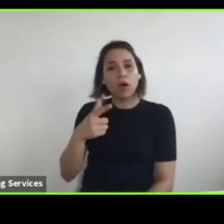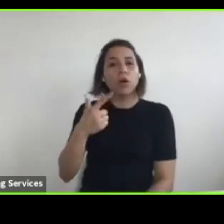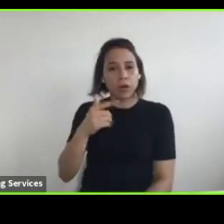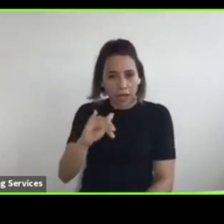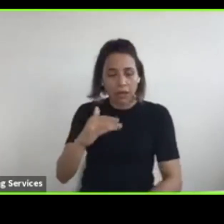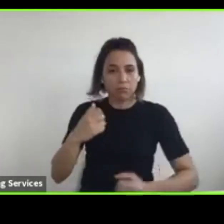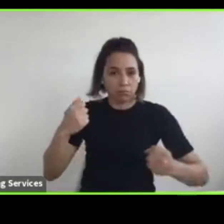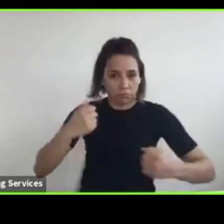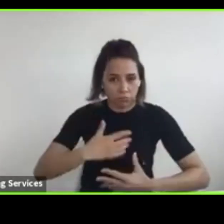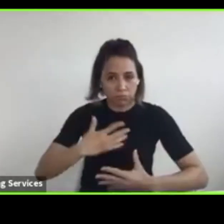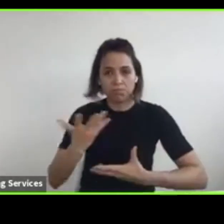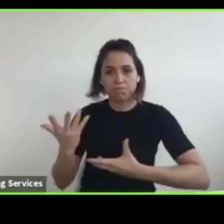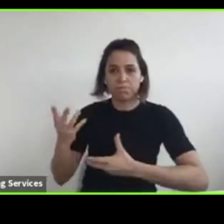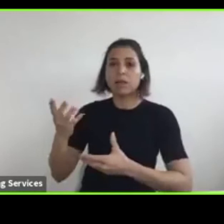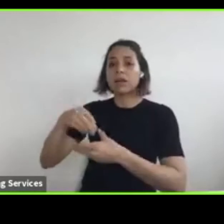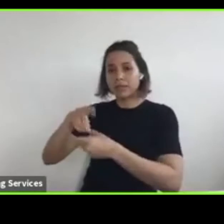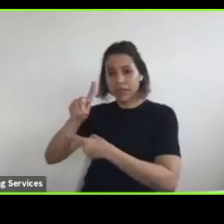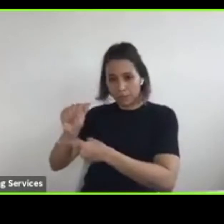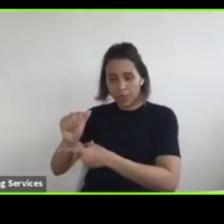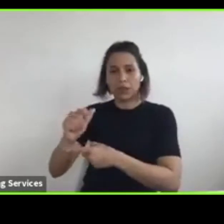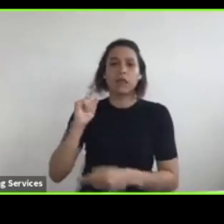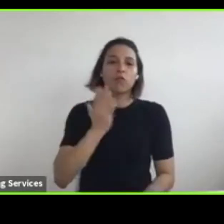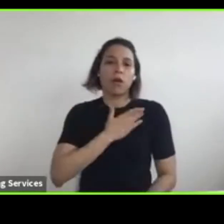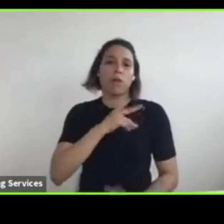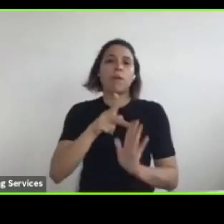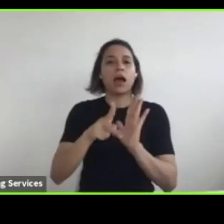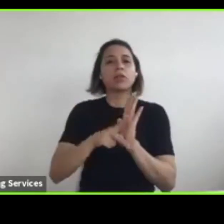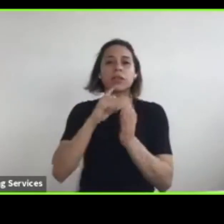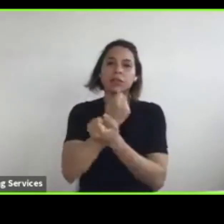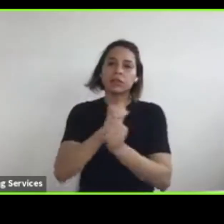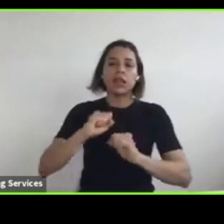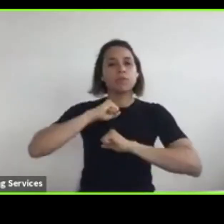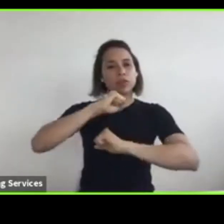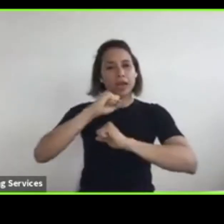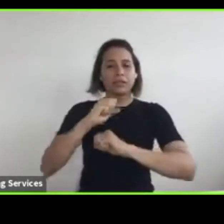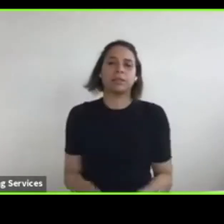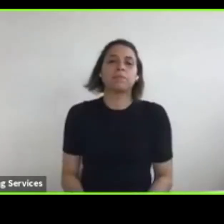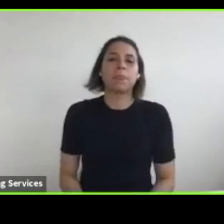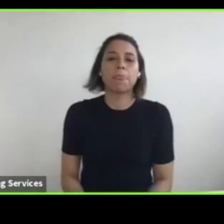OUR FUTURE SAFEGUARDING AGAINST DISASTER. IN RESPONDING TO THIS MOMENT, DANCE/NYC